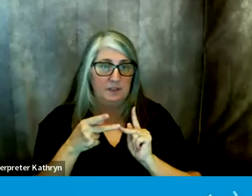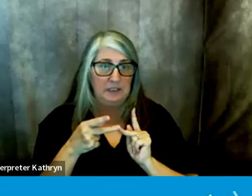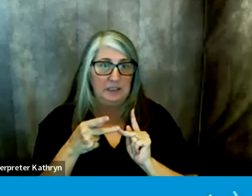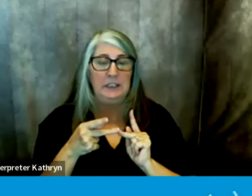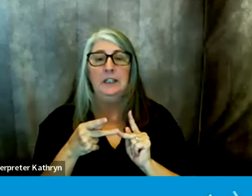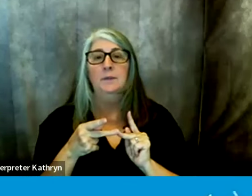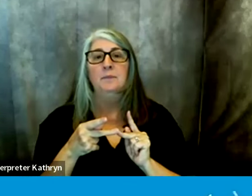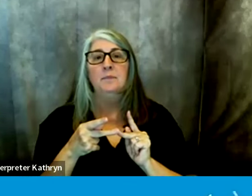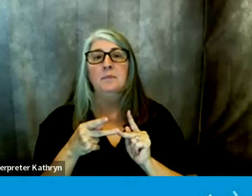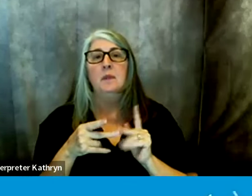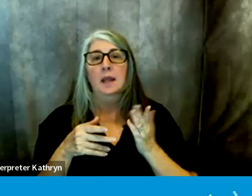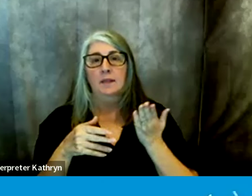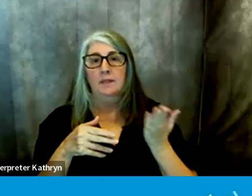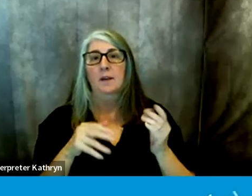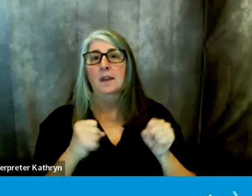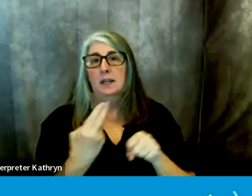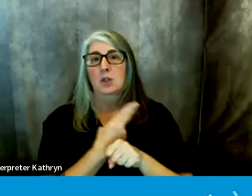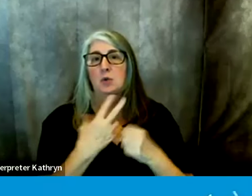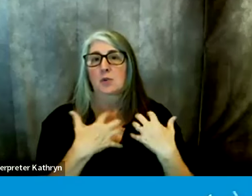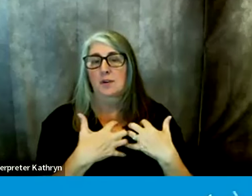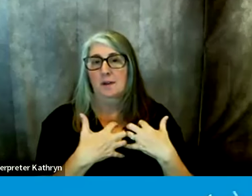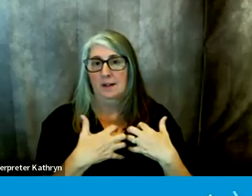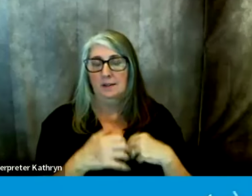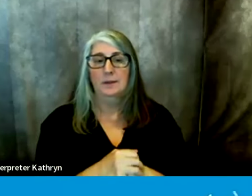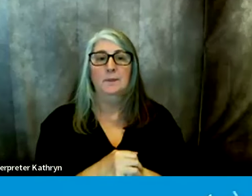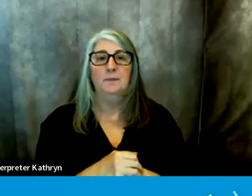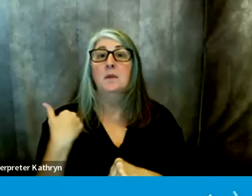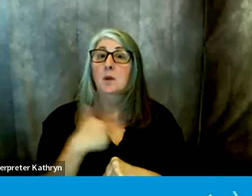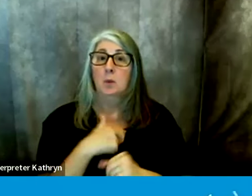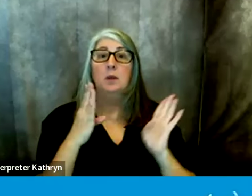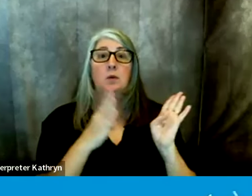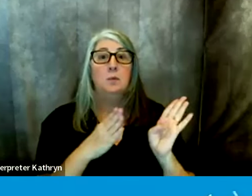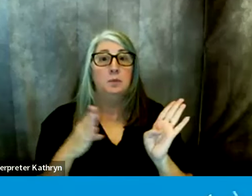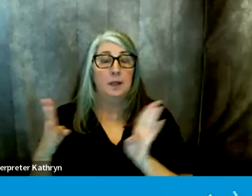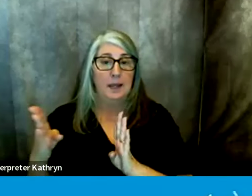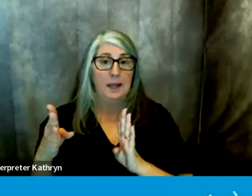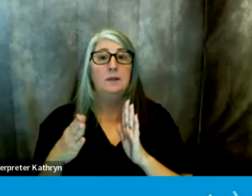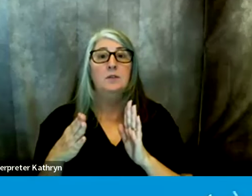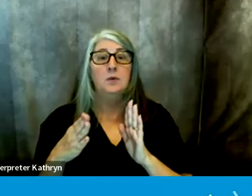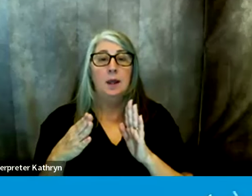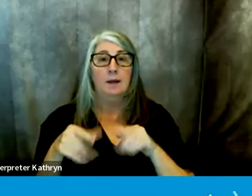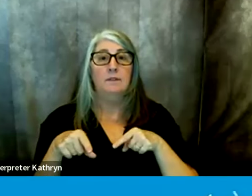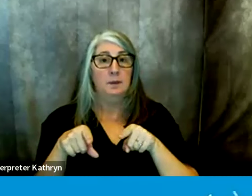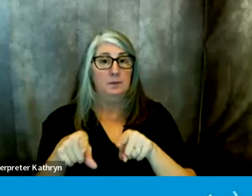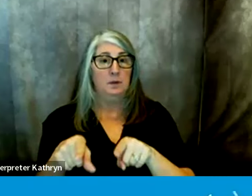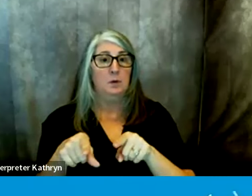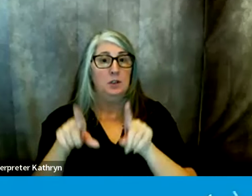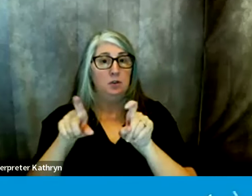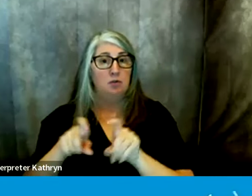they'll be able to access the device. We do plan to run subsequent trials that are called post-market trials